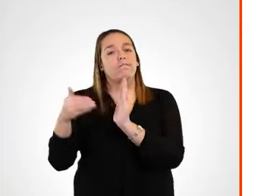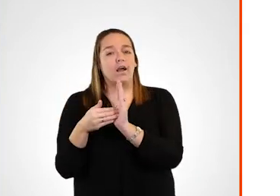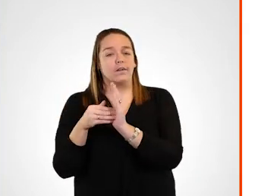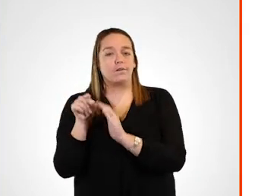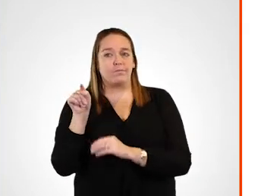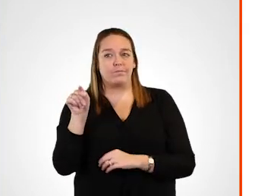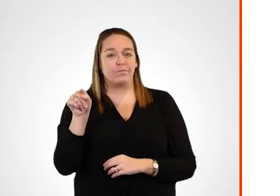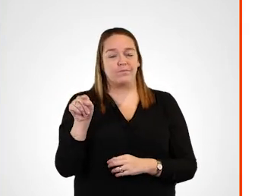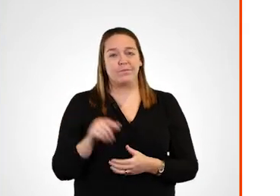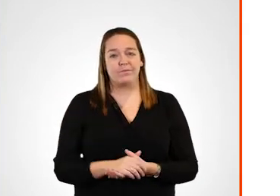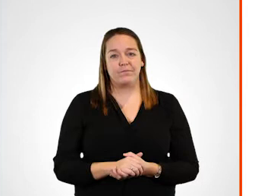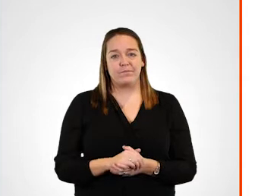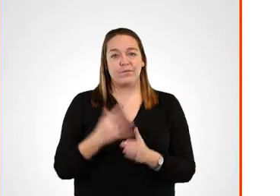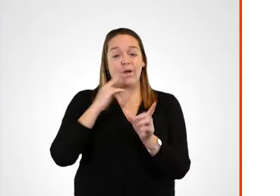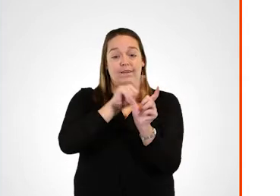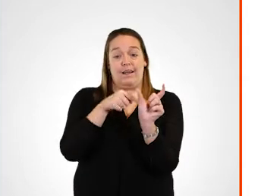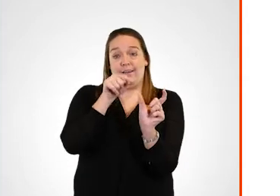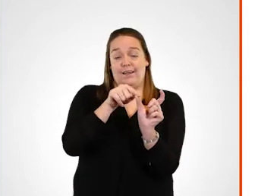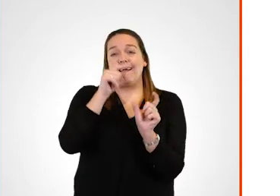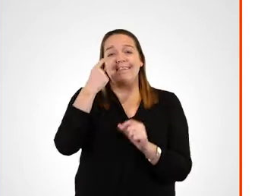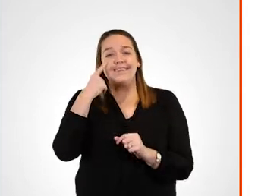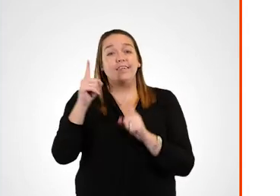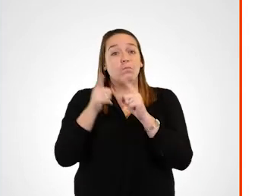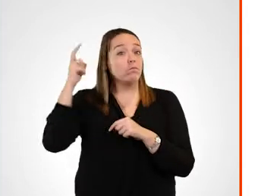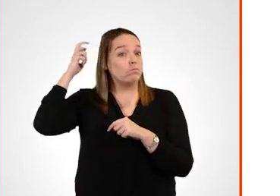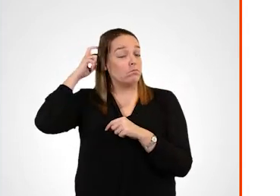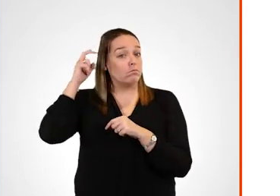you can see sometimes the CI users are right on task,